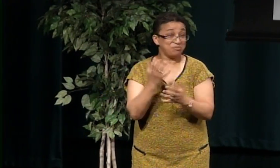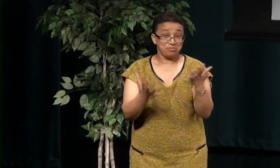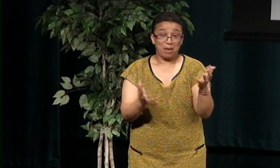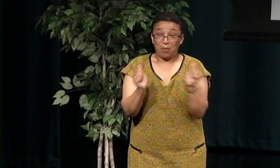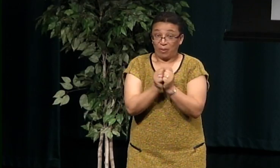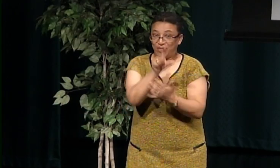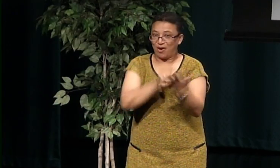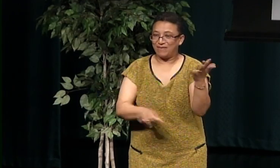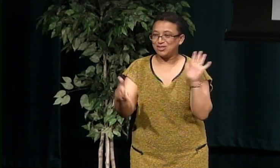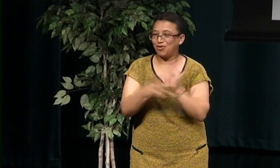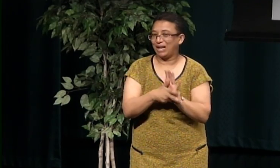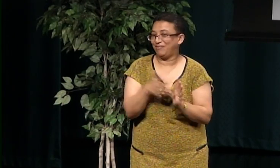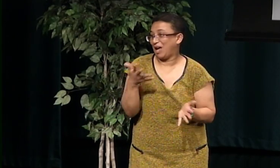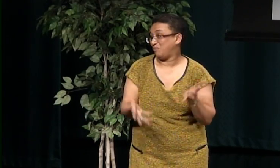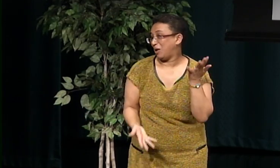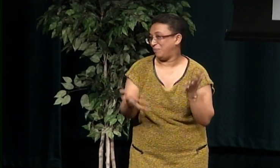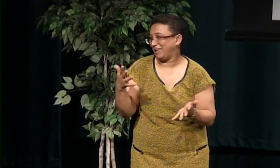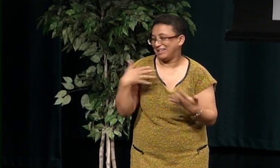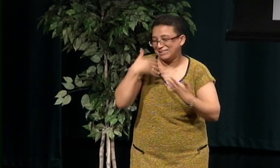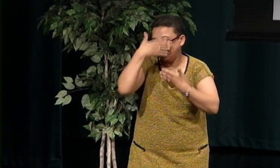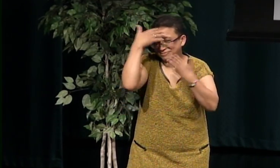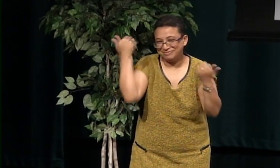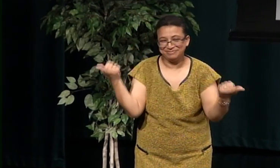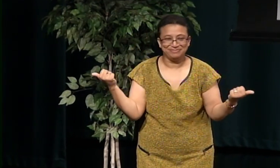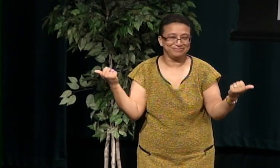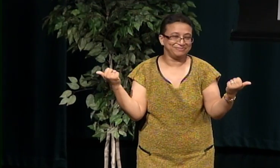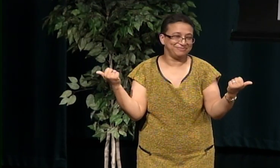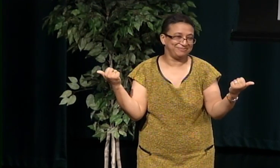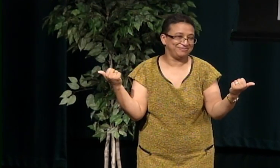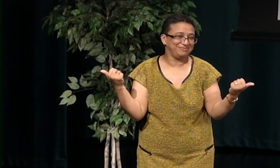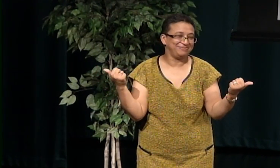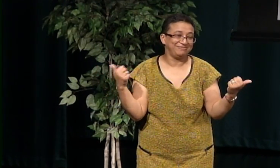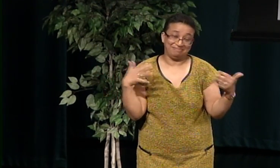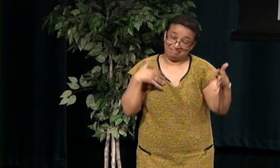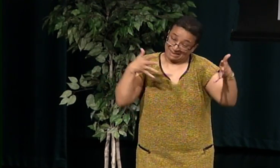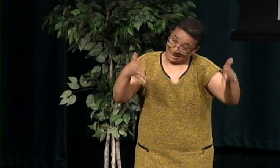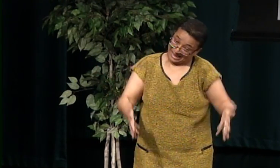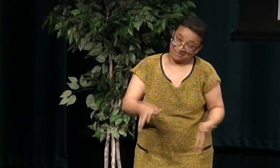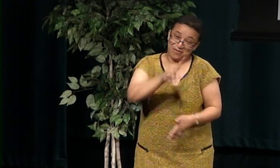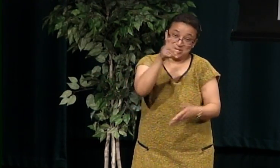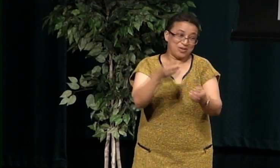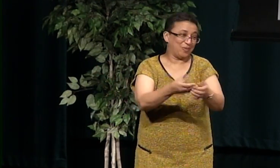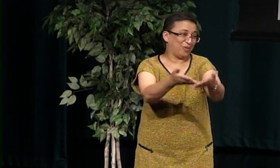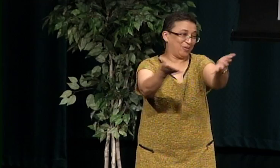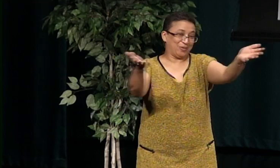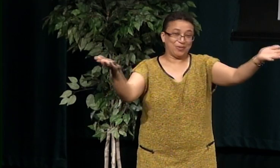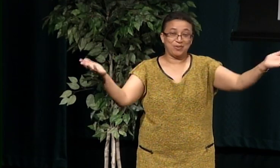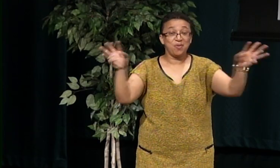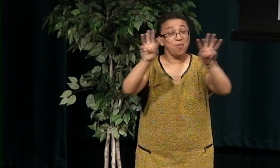And soon we'll be celebrating the 150th birthday of Gallaudet maybe with some more ratifications.